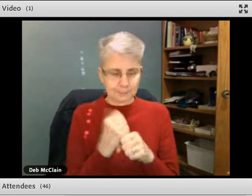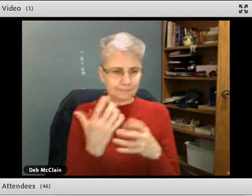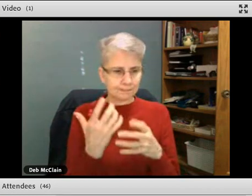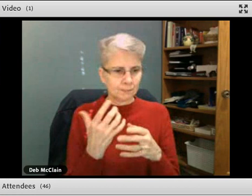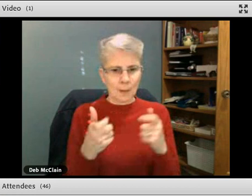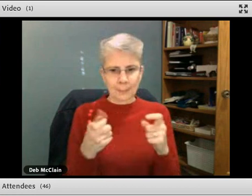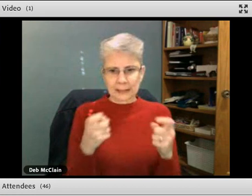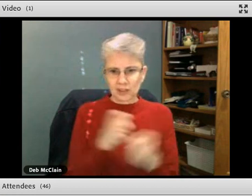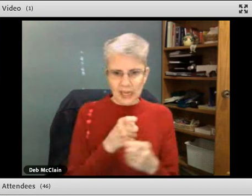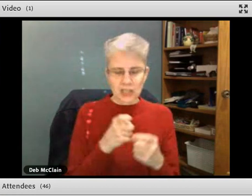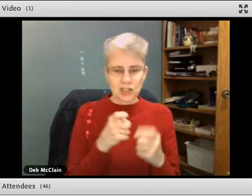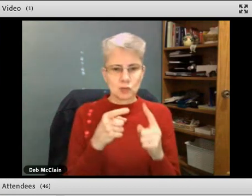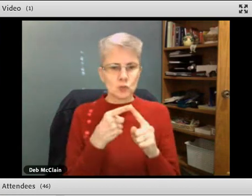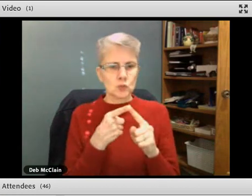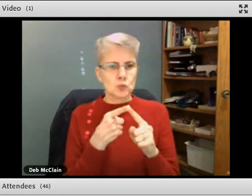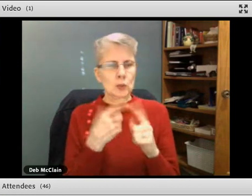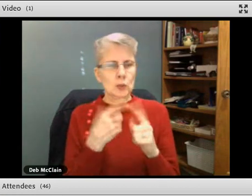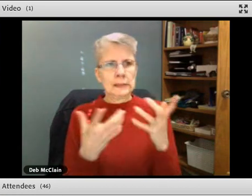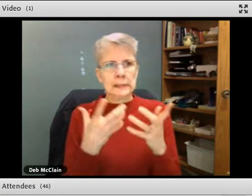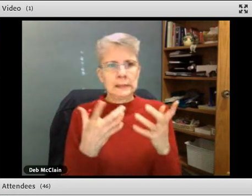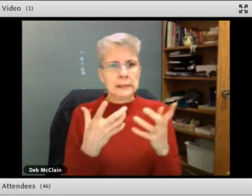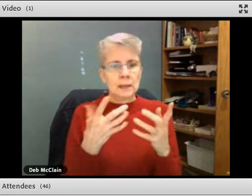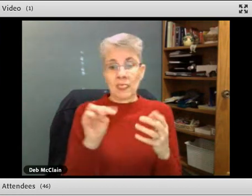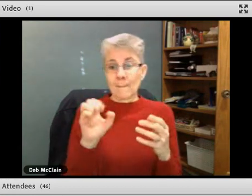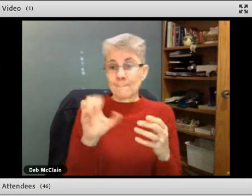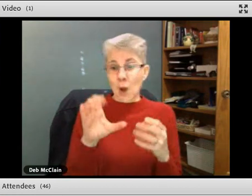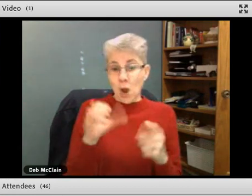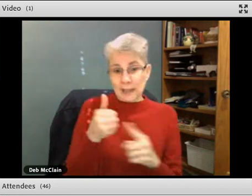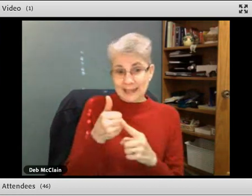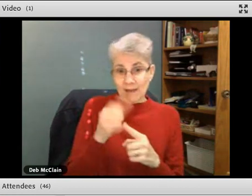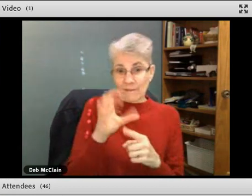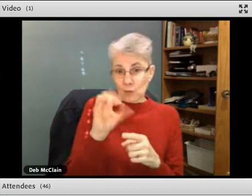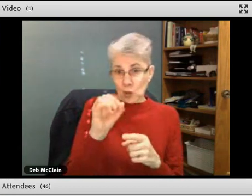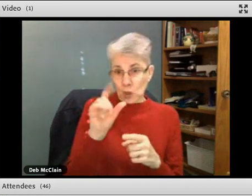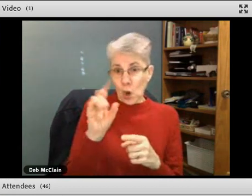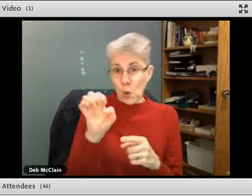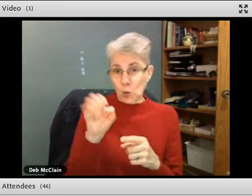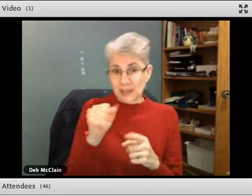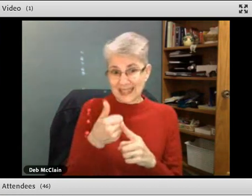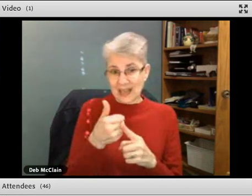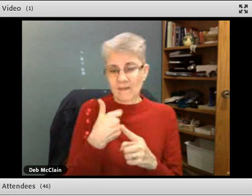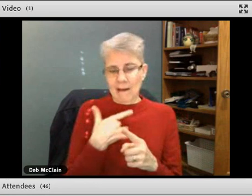to the coding itself, I tend to do that in OCLC because OCLC is a little --